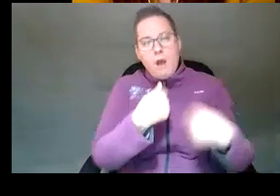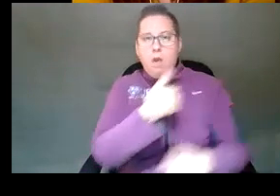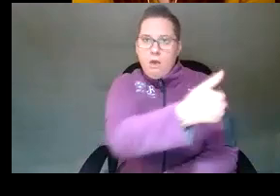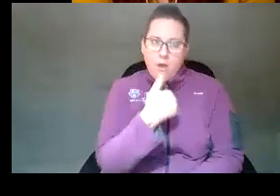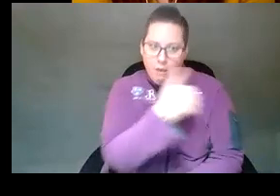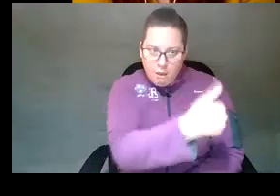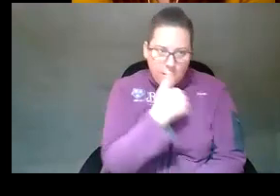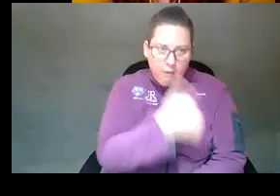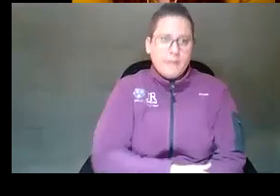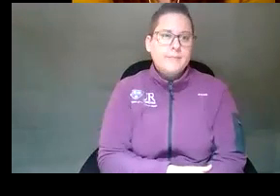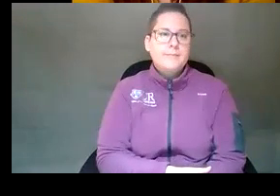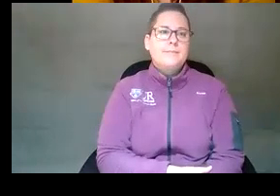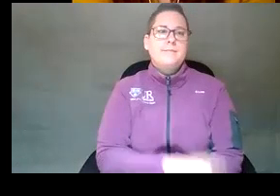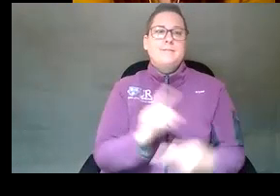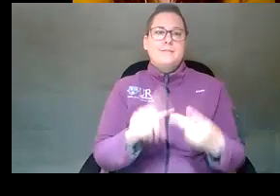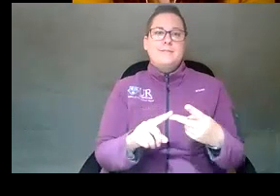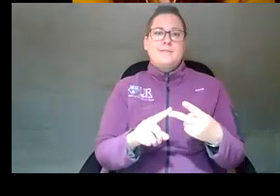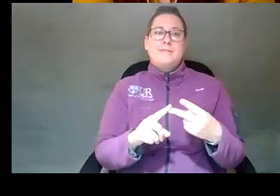as well as using services effectively so